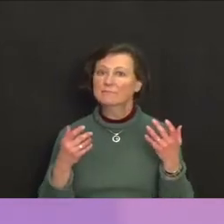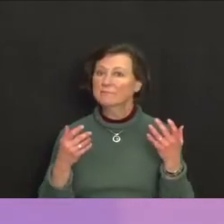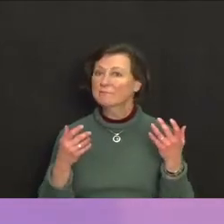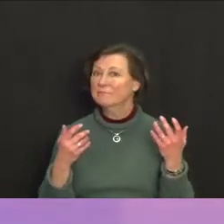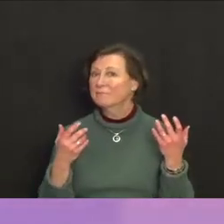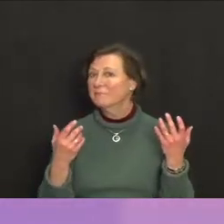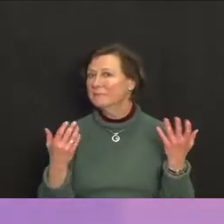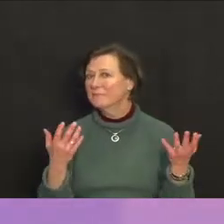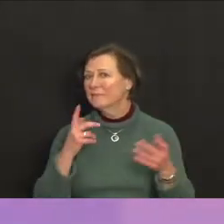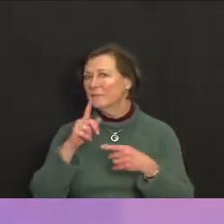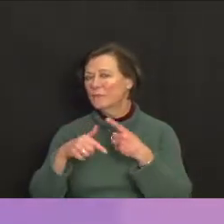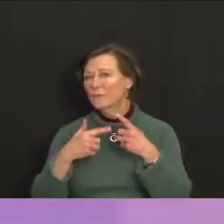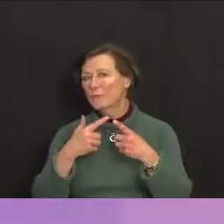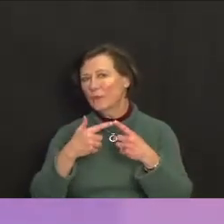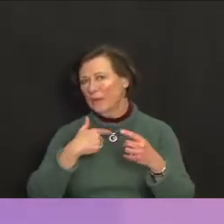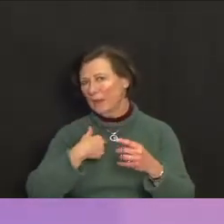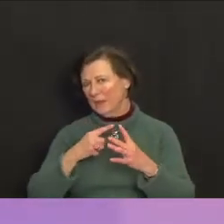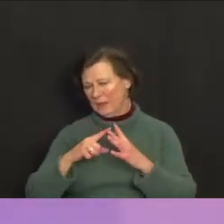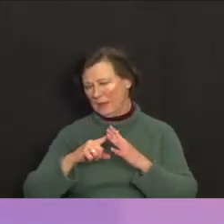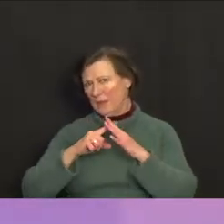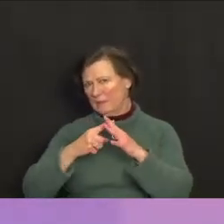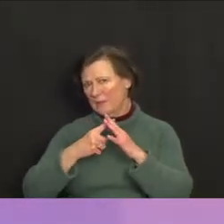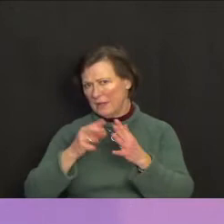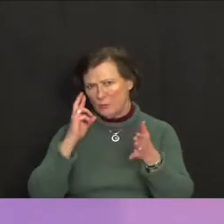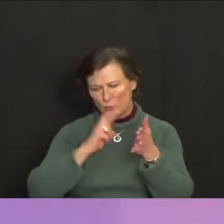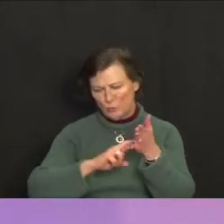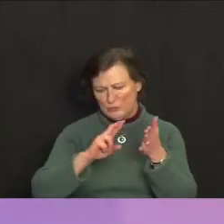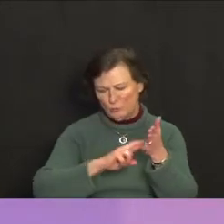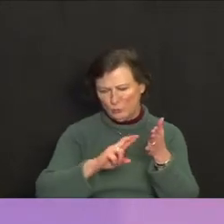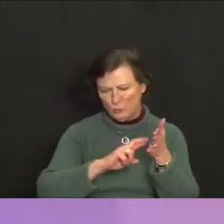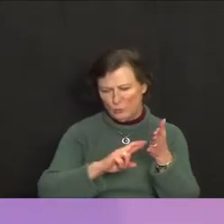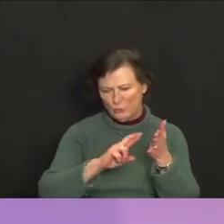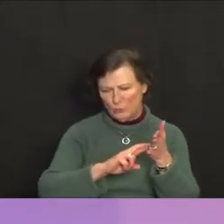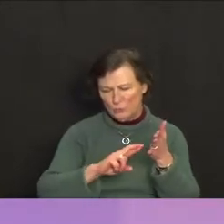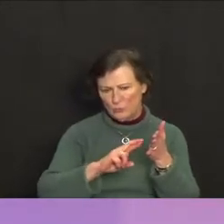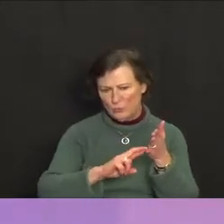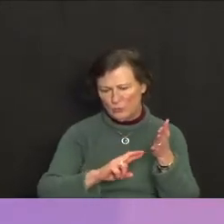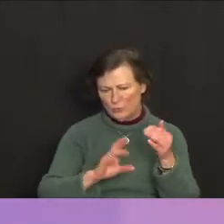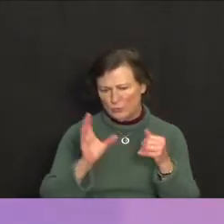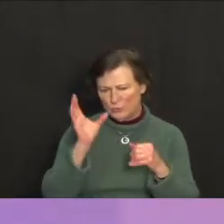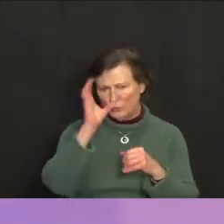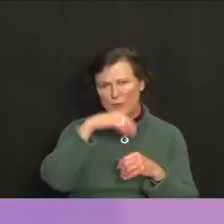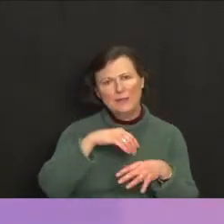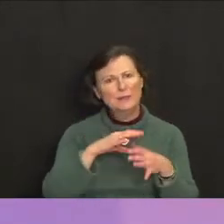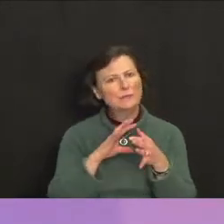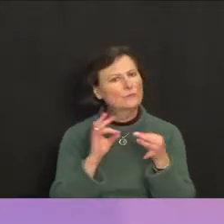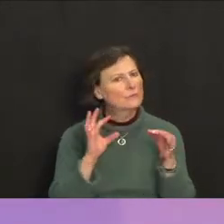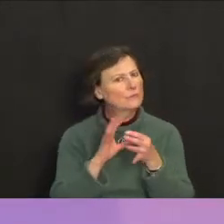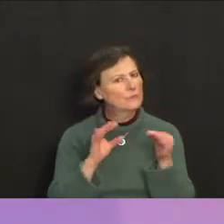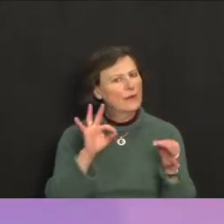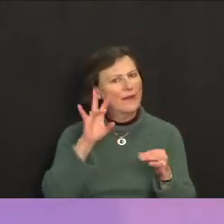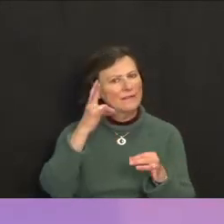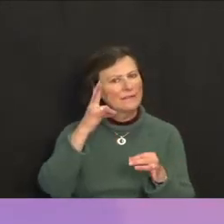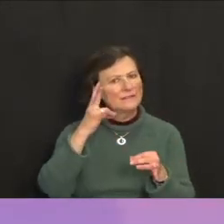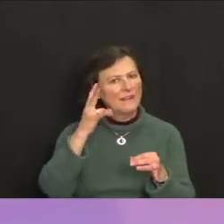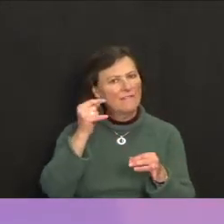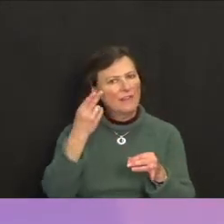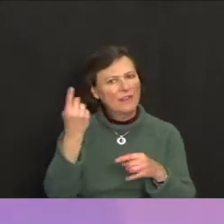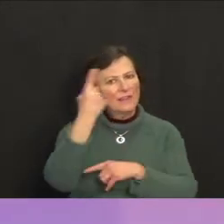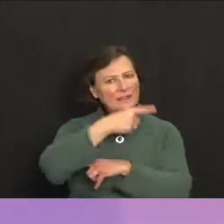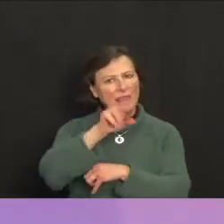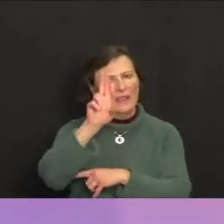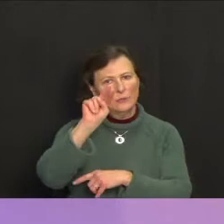When I began researching the strange story of the Seventh-Day Unitarians of Transylvania,